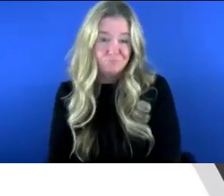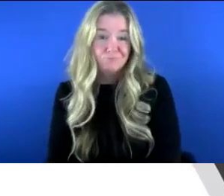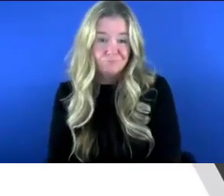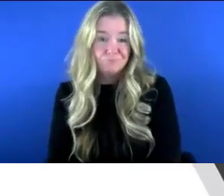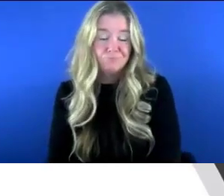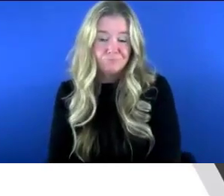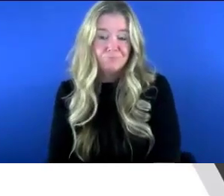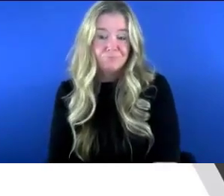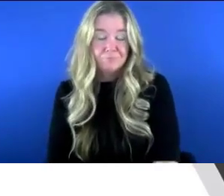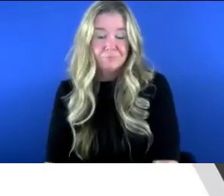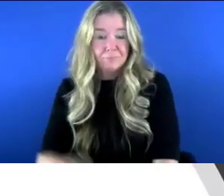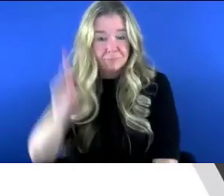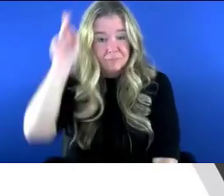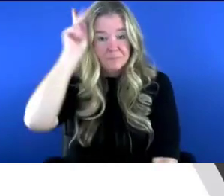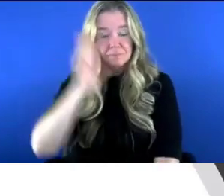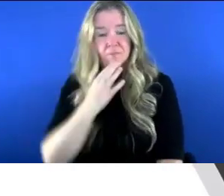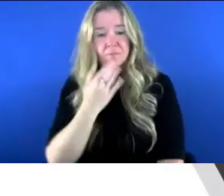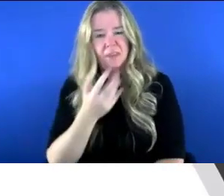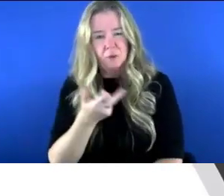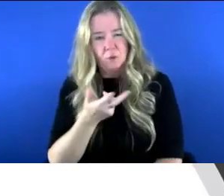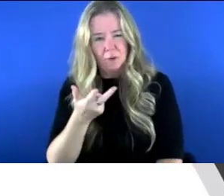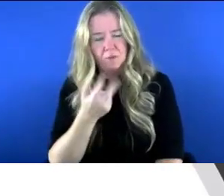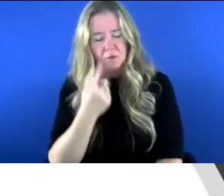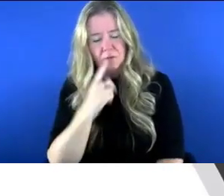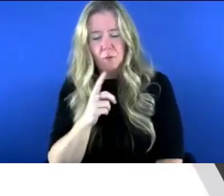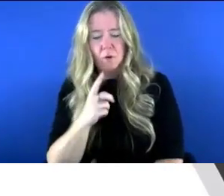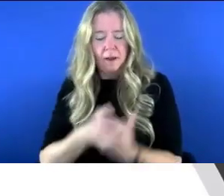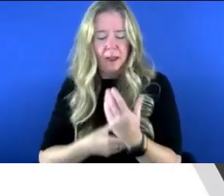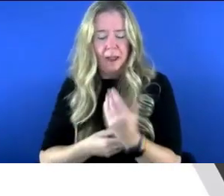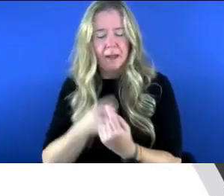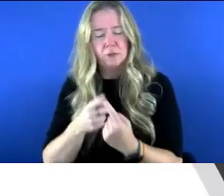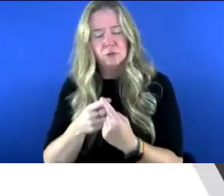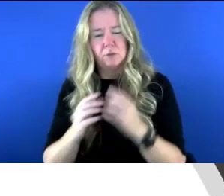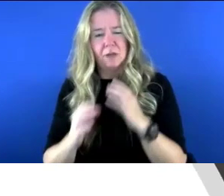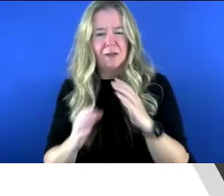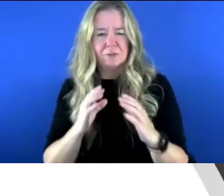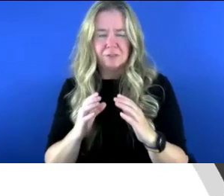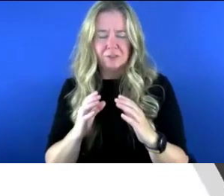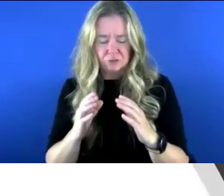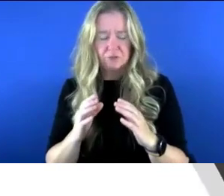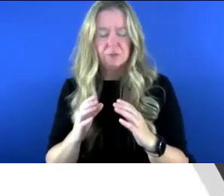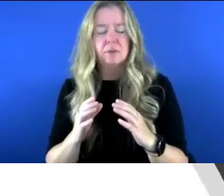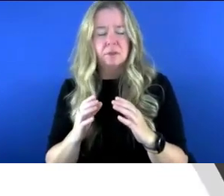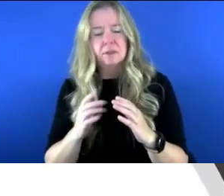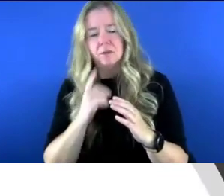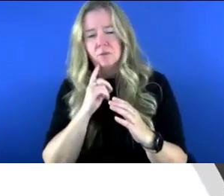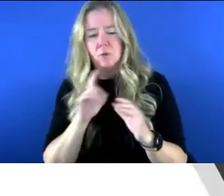KELLY DUNHAM >> This is Kelly. Thank you, all three of you, for just adding to that conversation and also just for taking this time